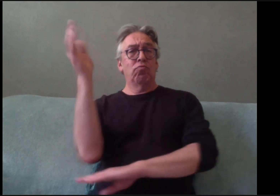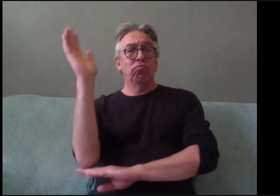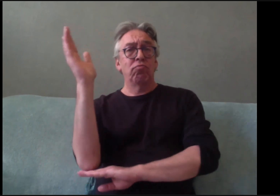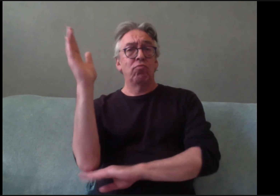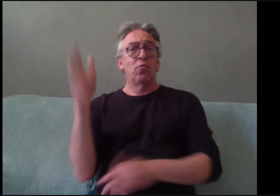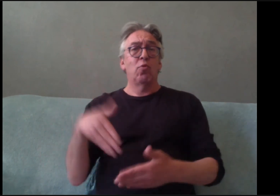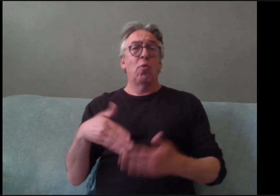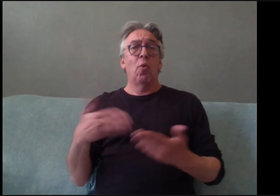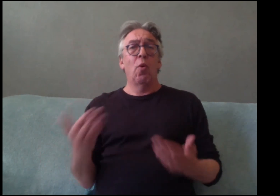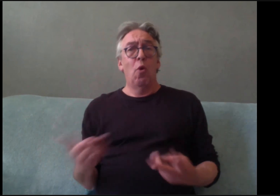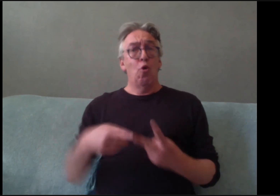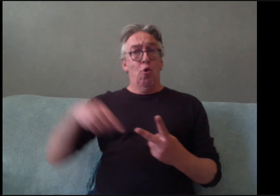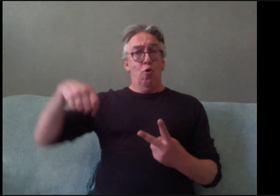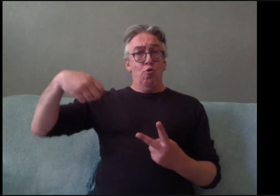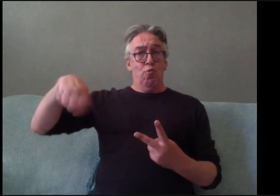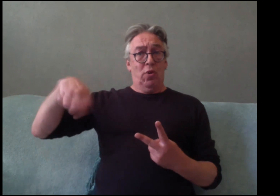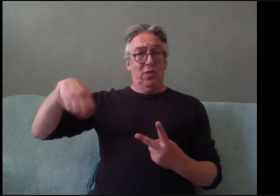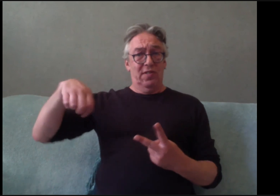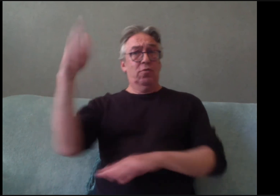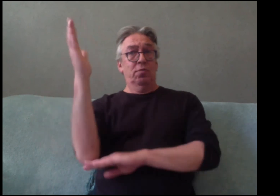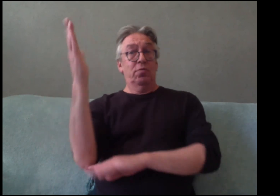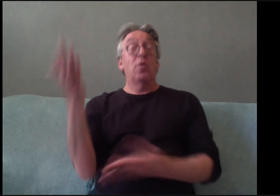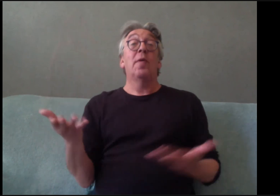now we have sign language systematically.